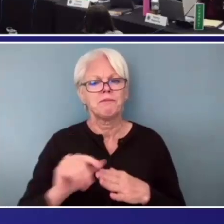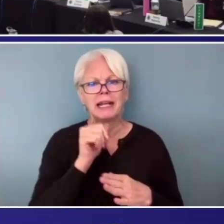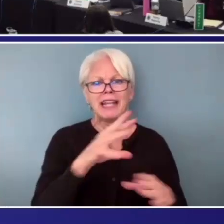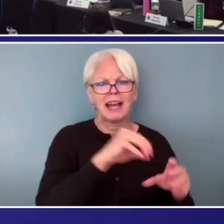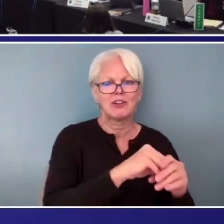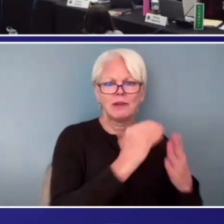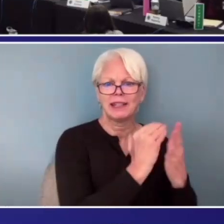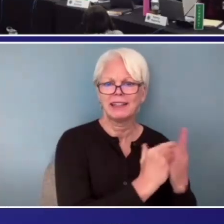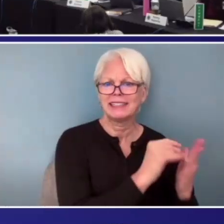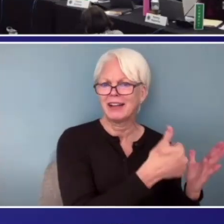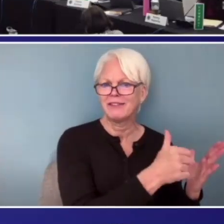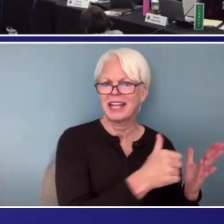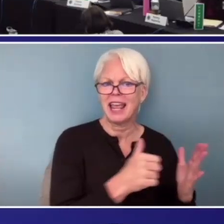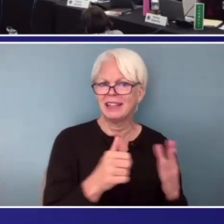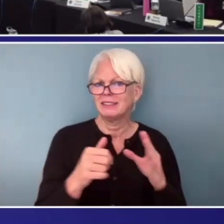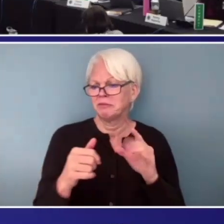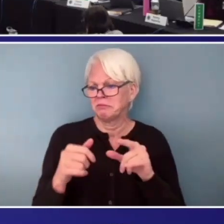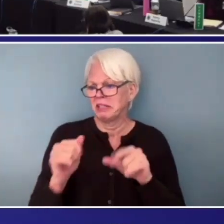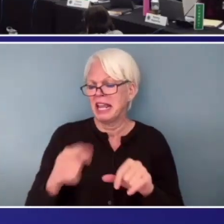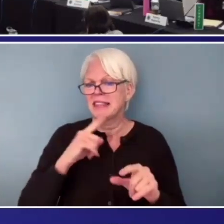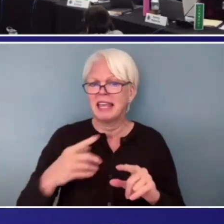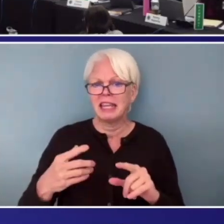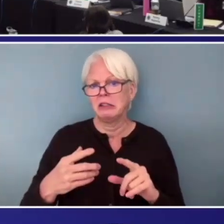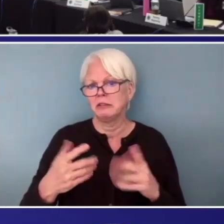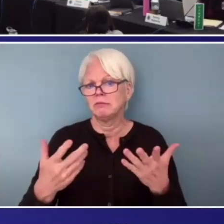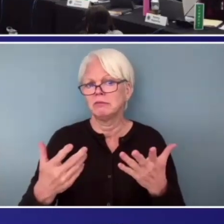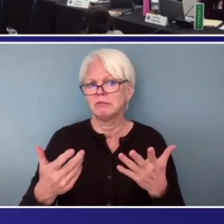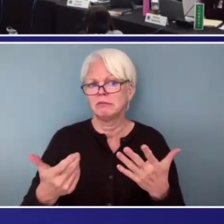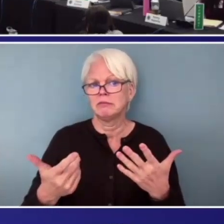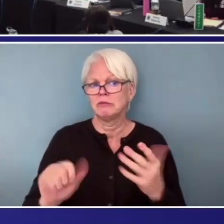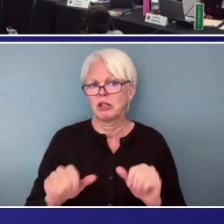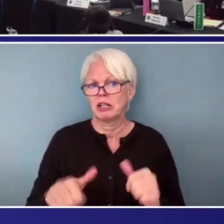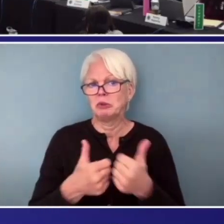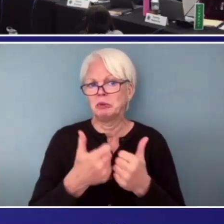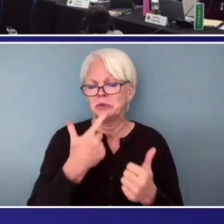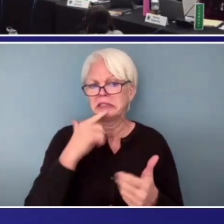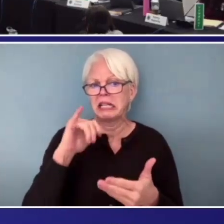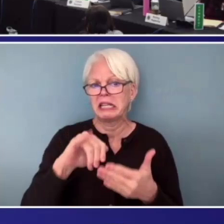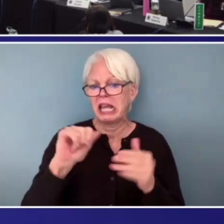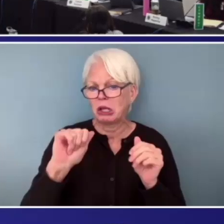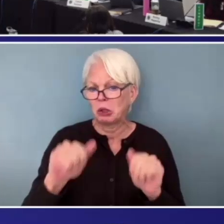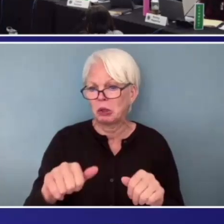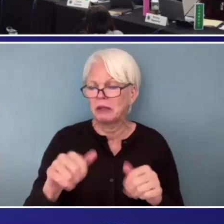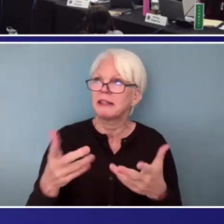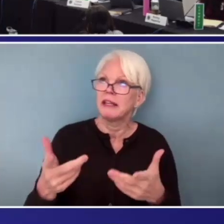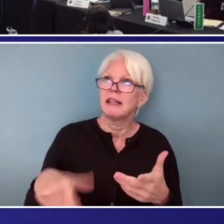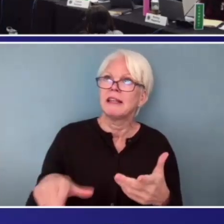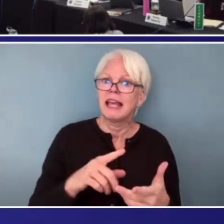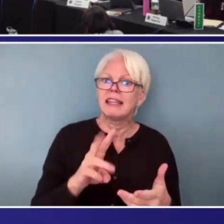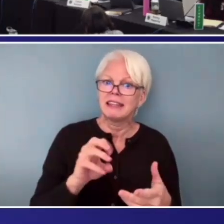that could -- they were at one point, so they don't have to --